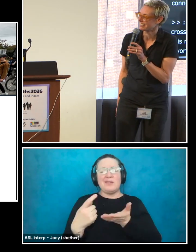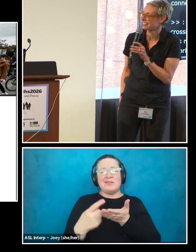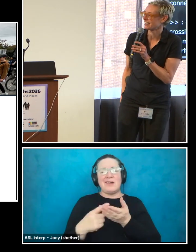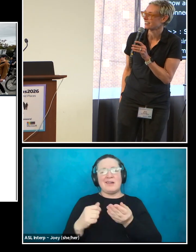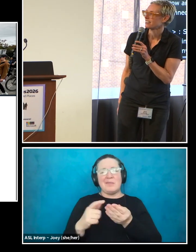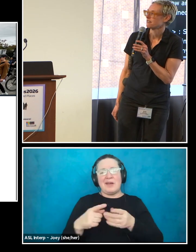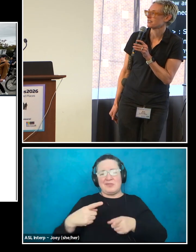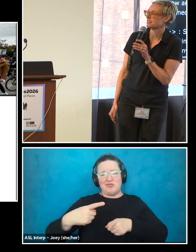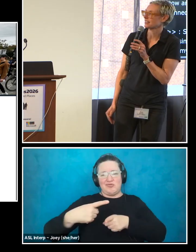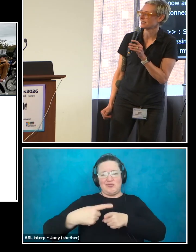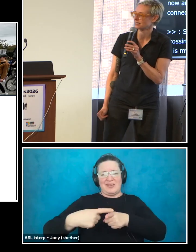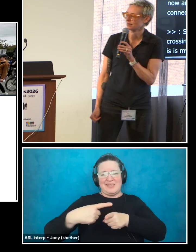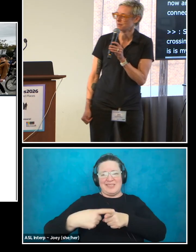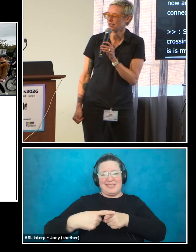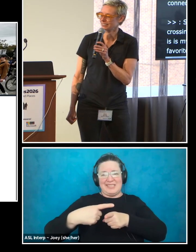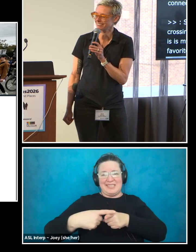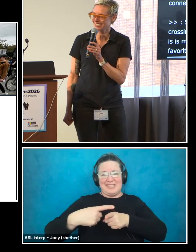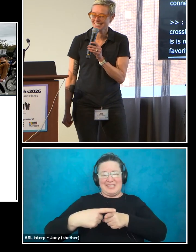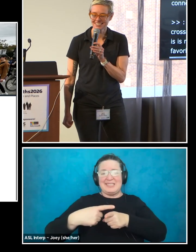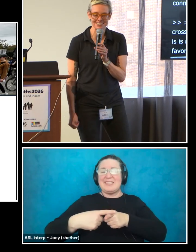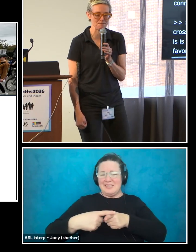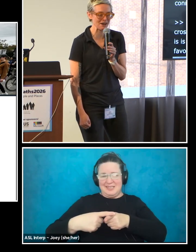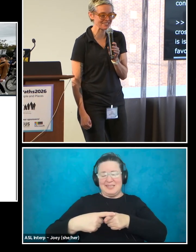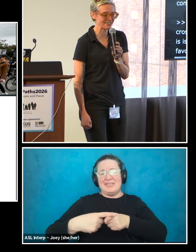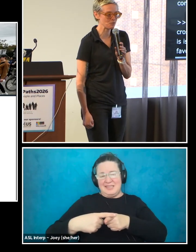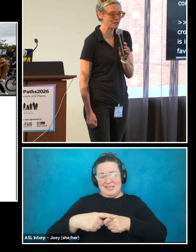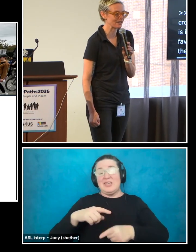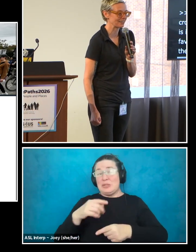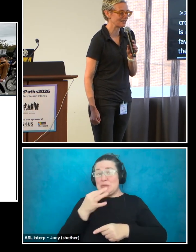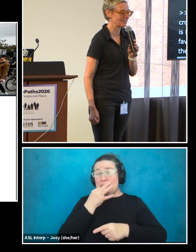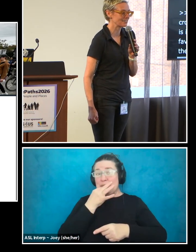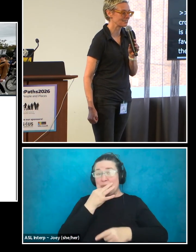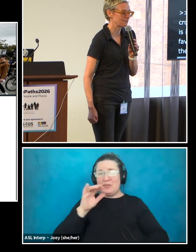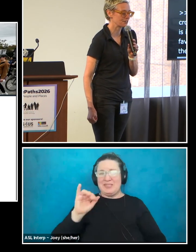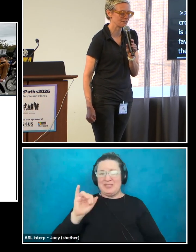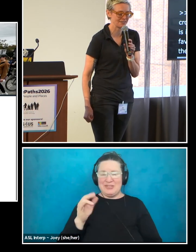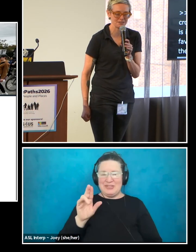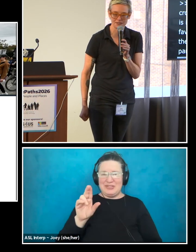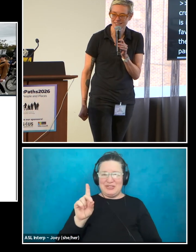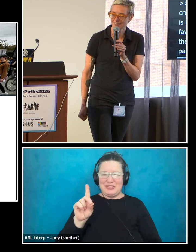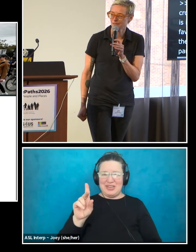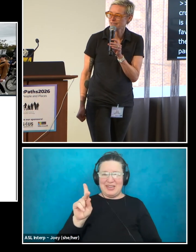Rainier where the Judkins Park light rail station is about to open and in just a few on the 28th of